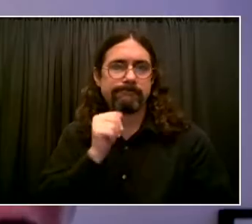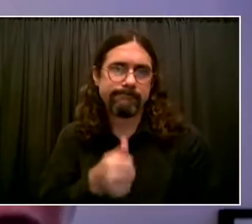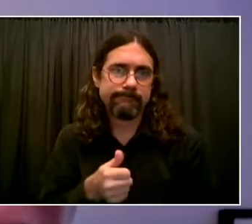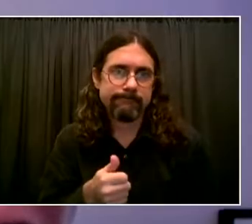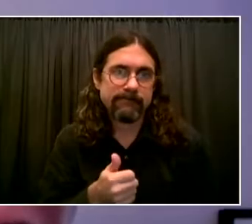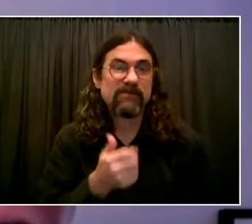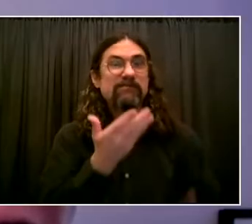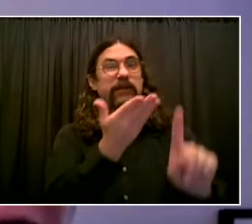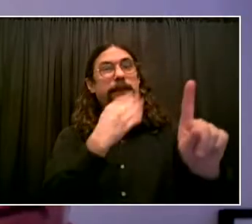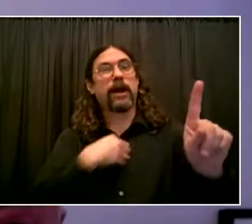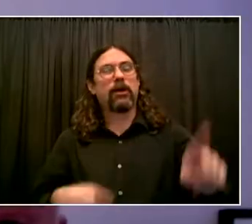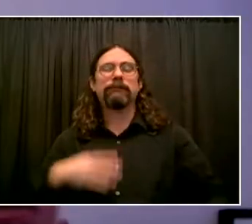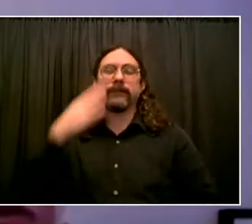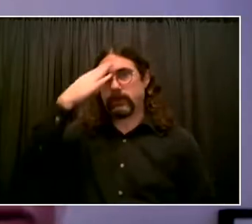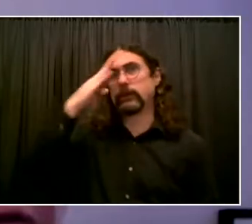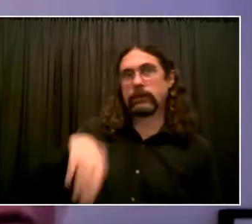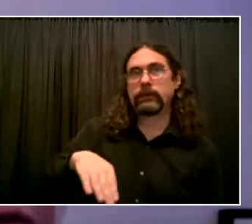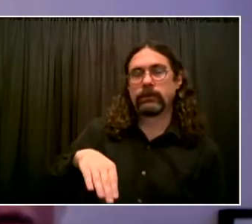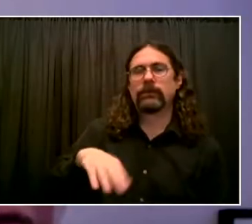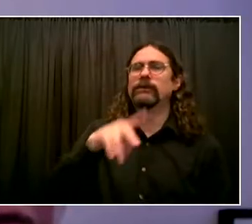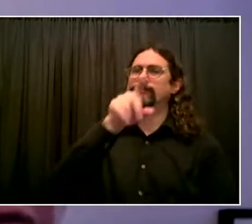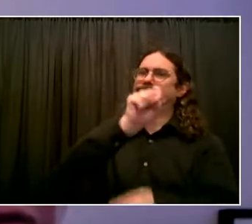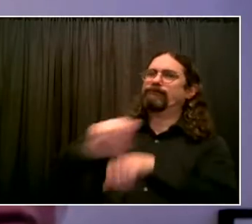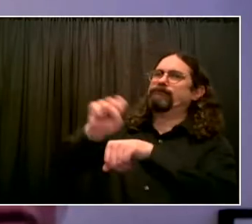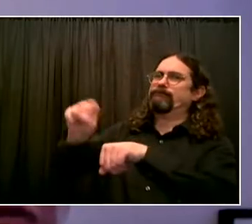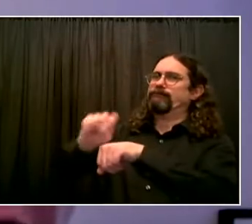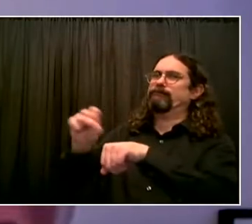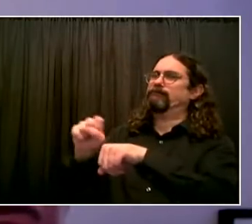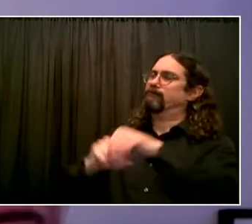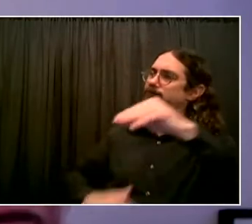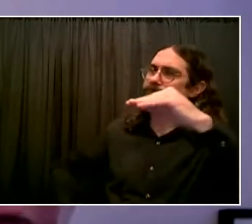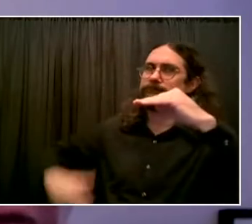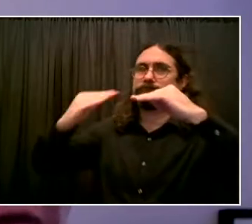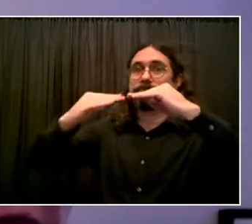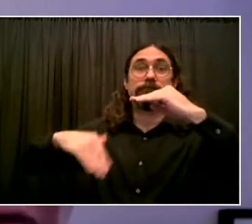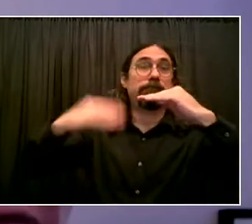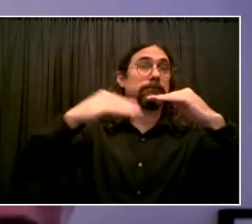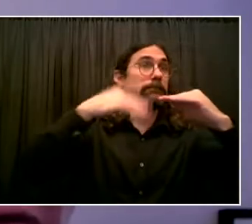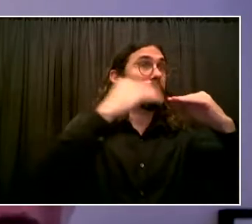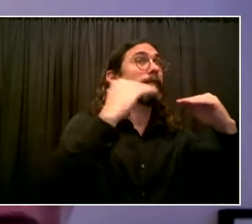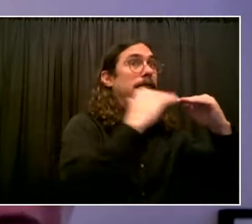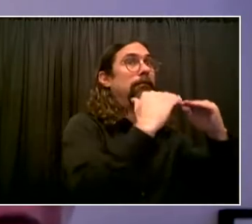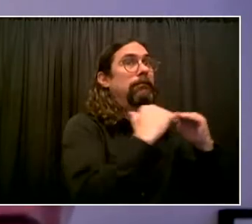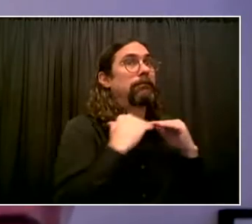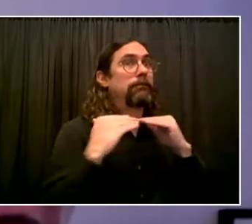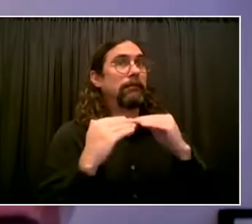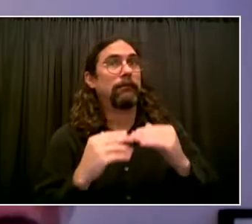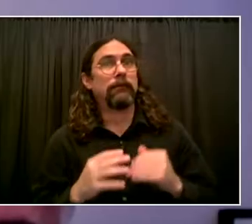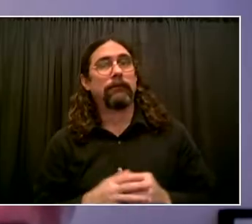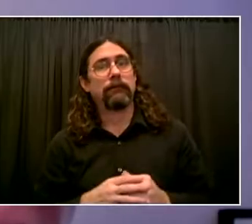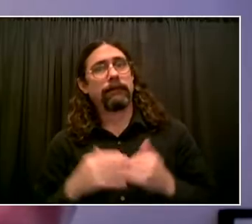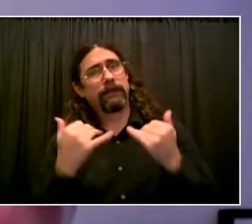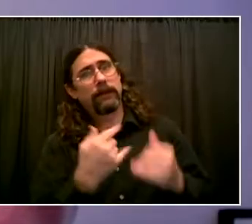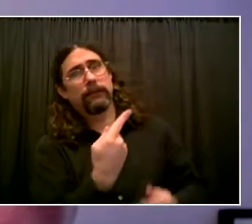TALK ABOUT EQUITY IN HEALTHCARE, YOU SOUGHT FOR EIGHT YEARS TO HELP MAKE EVERYONE'S LIVES EQUAL.